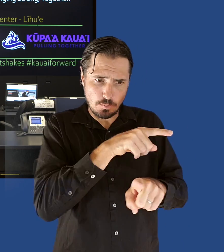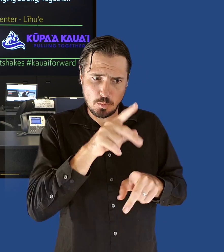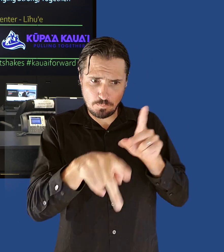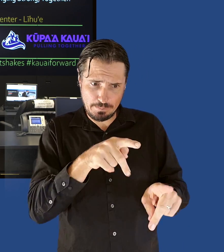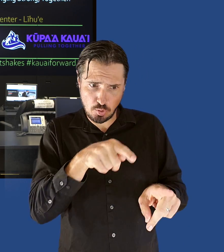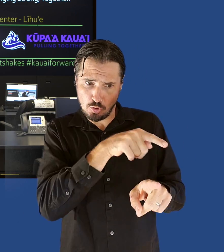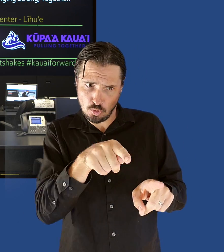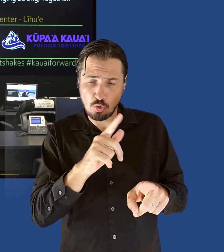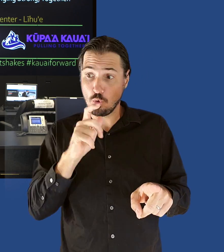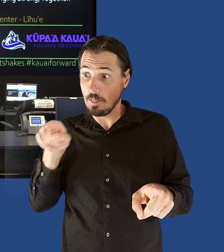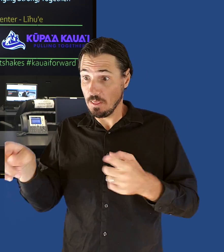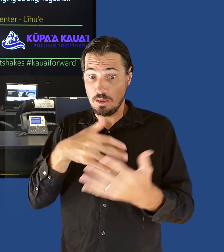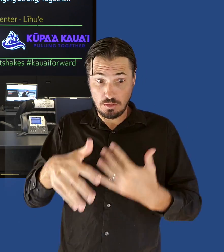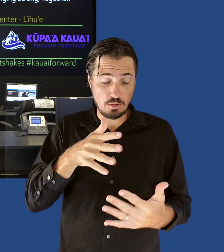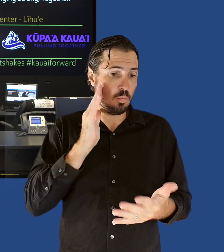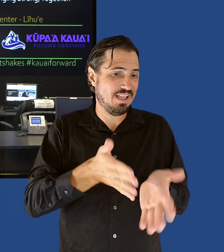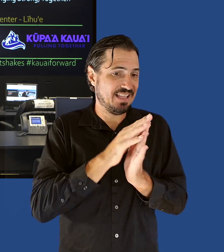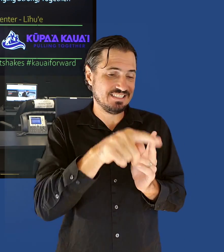Close contacts are offered testing.